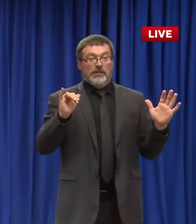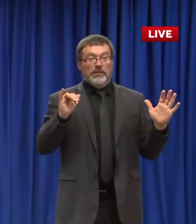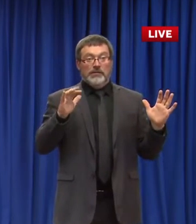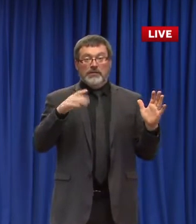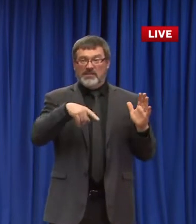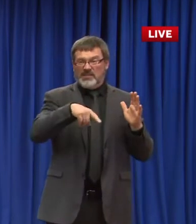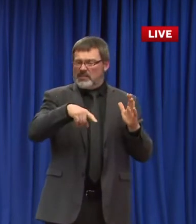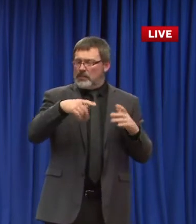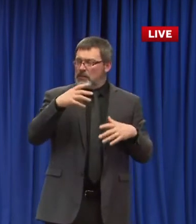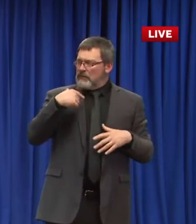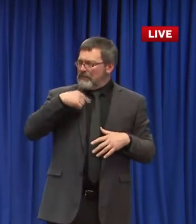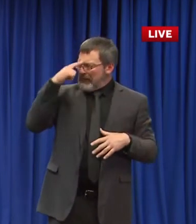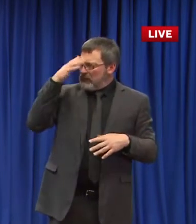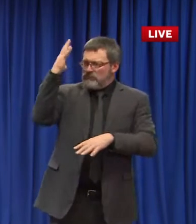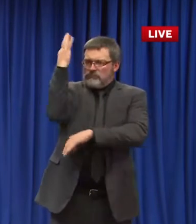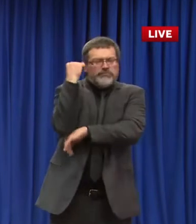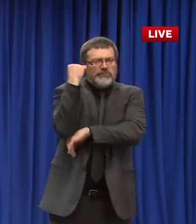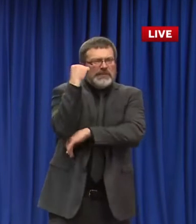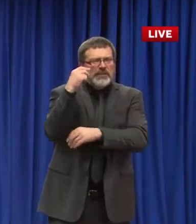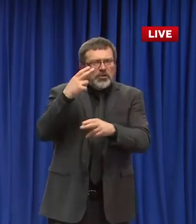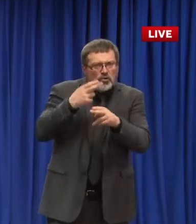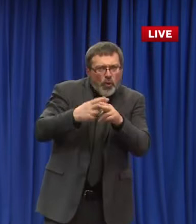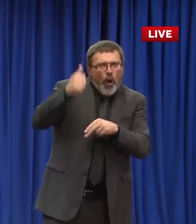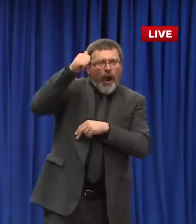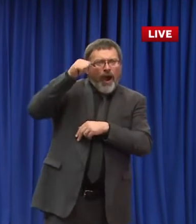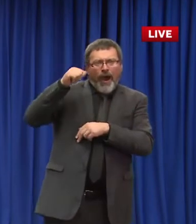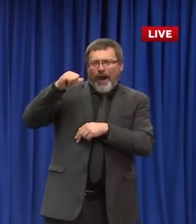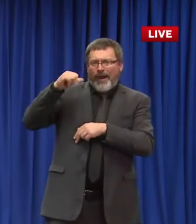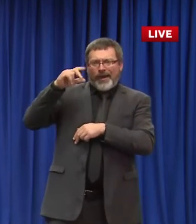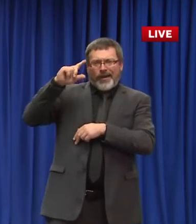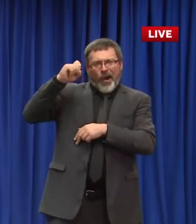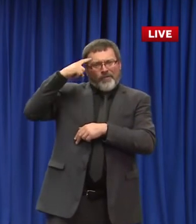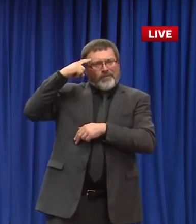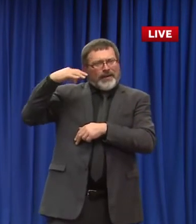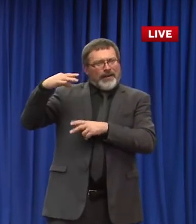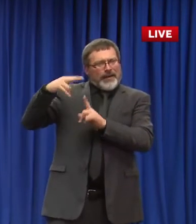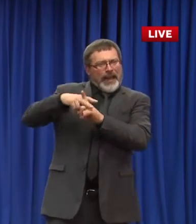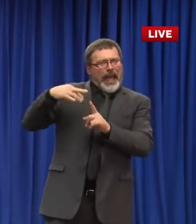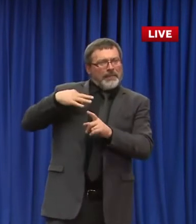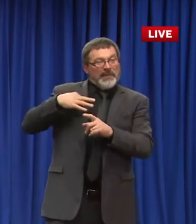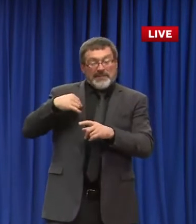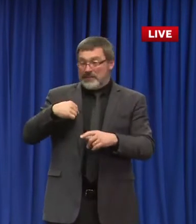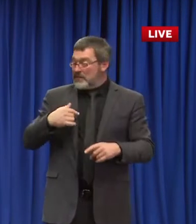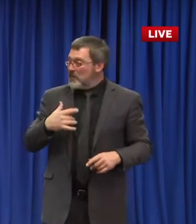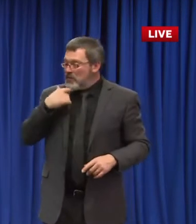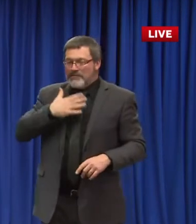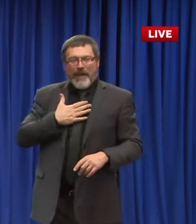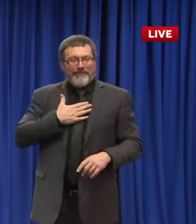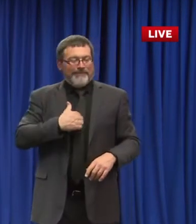I THINK I MADE THE JOKE, BUT IT’S TRUE. I THINK IT’S THE SHORTEST APPLICATION THE DEPARTMENT OF REVENUE ADMINISTRATION OR THE IRS HAS EVER CREATED.